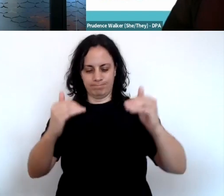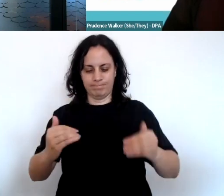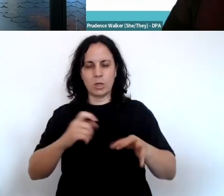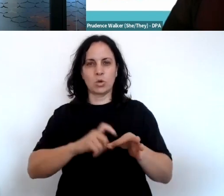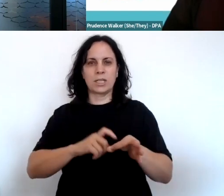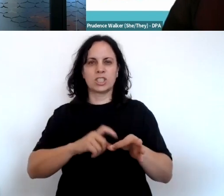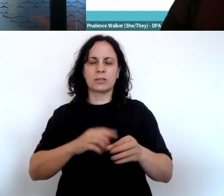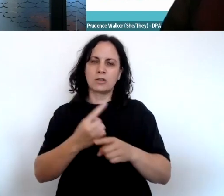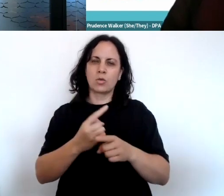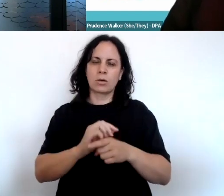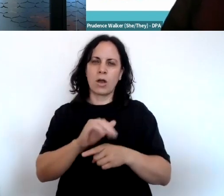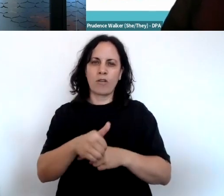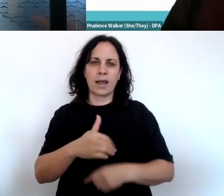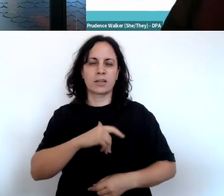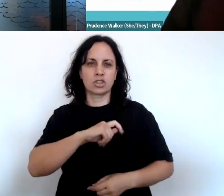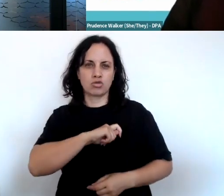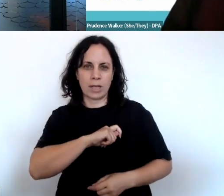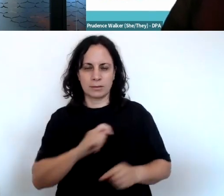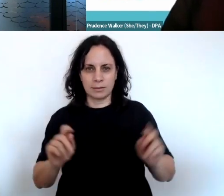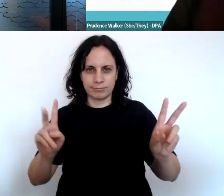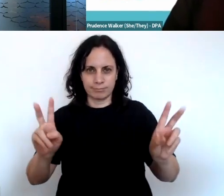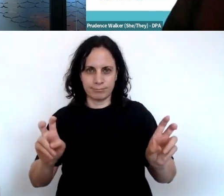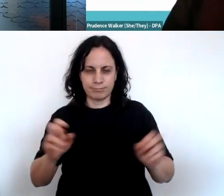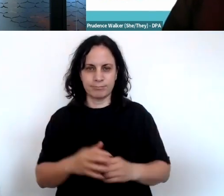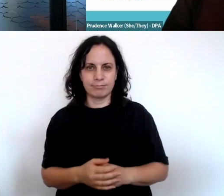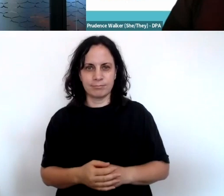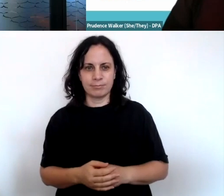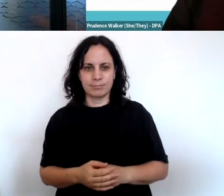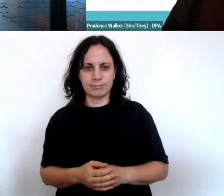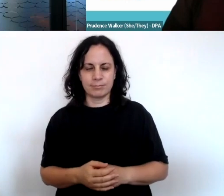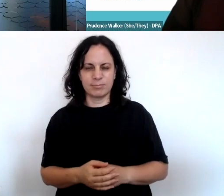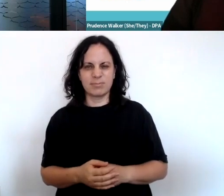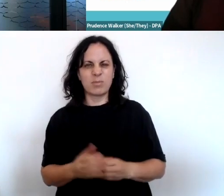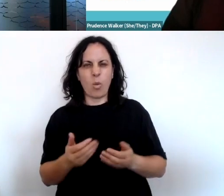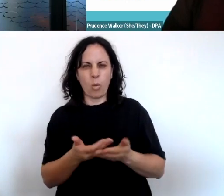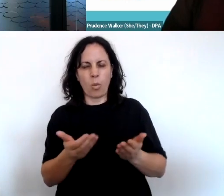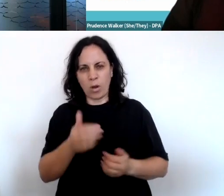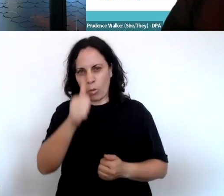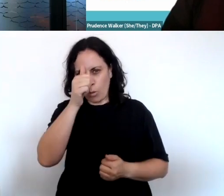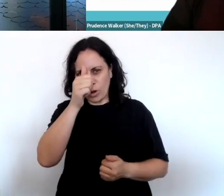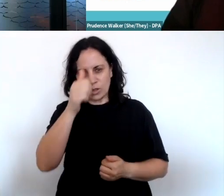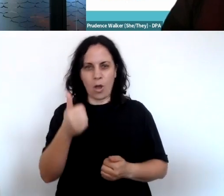and I know that you know that disabled people have less trust in the system generally,